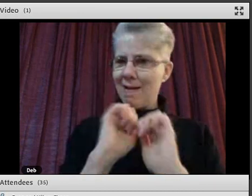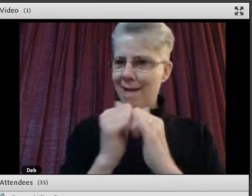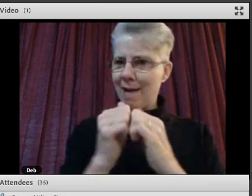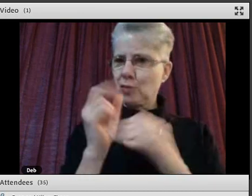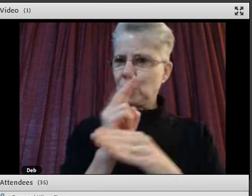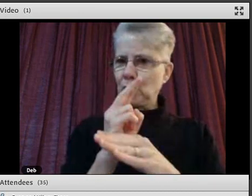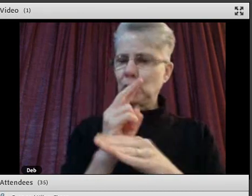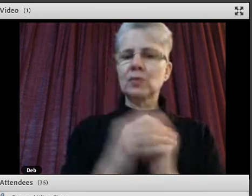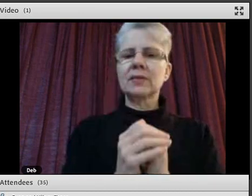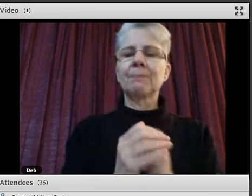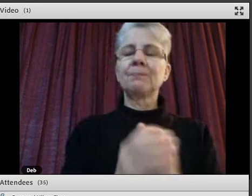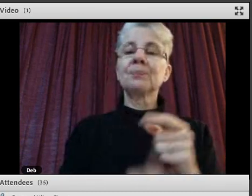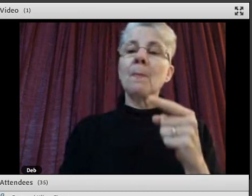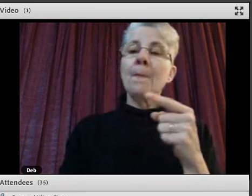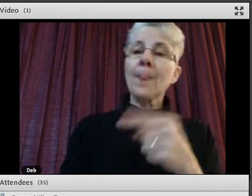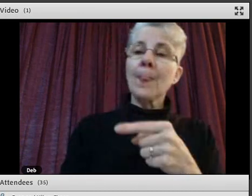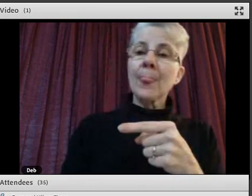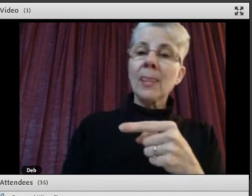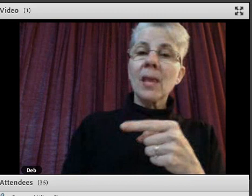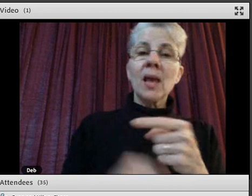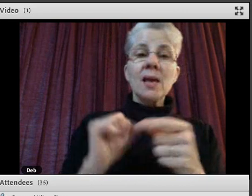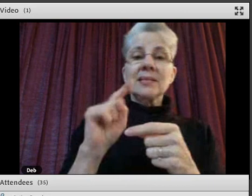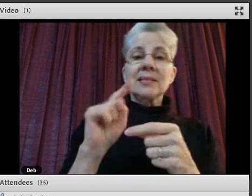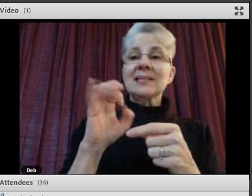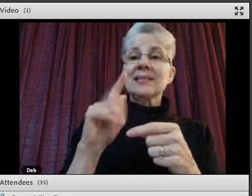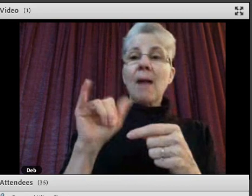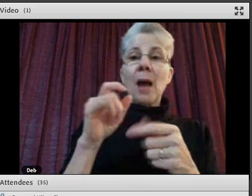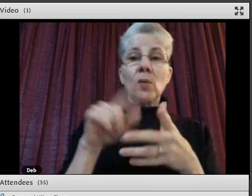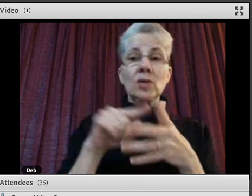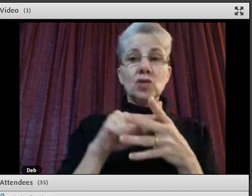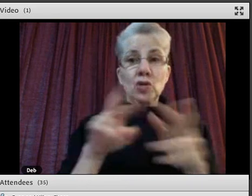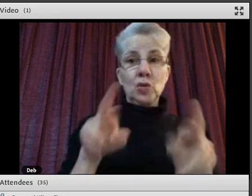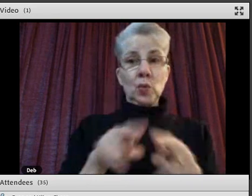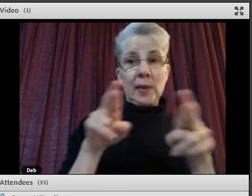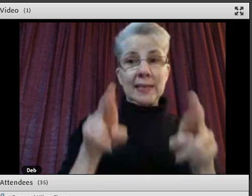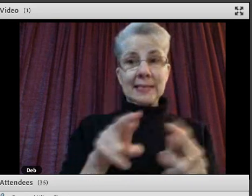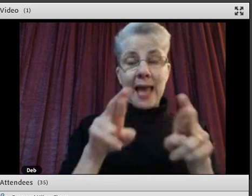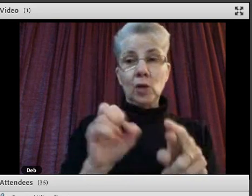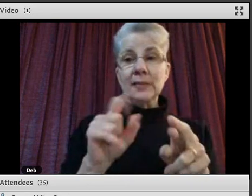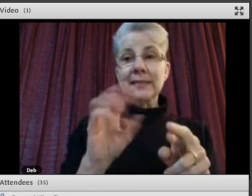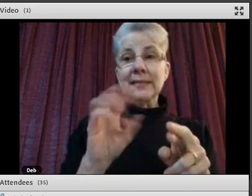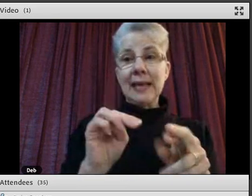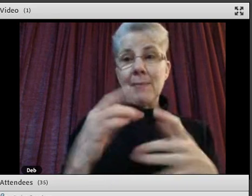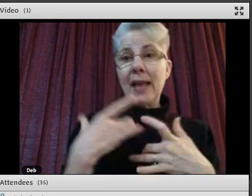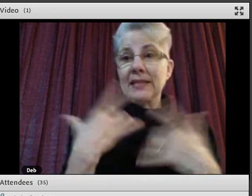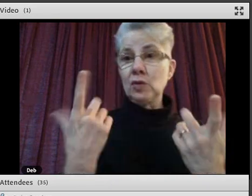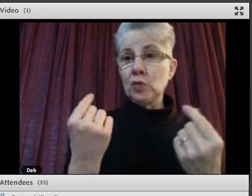All right. We're getting into it now, so just some things to stockpile when you start doing some of these recycled S.T.E.A.M. activities.